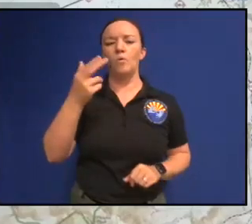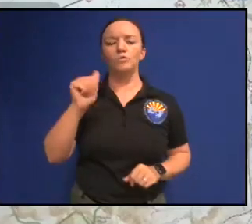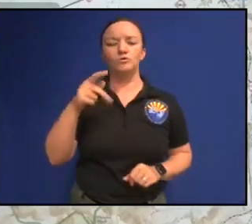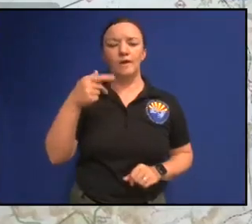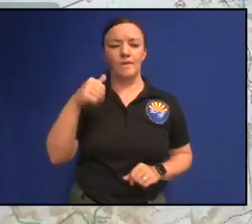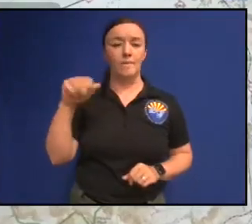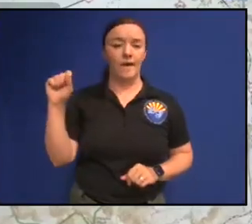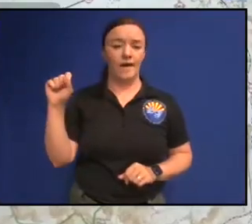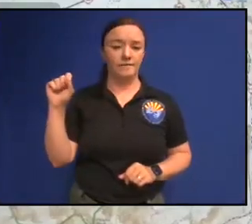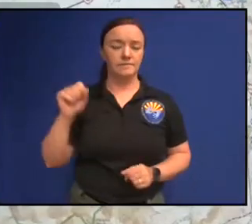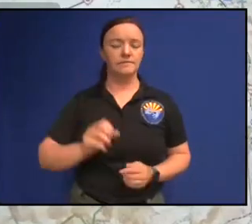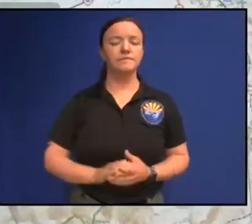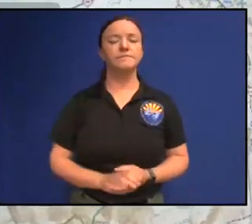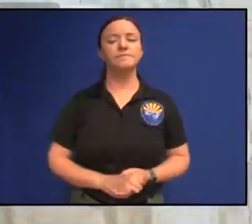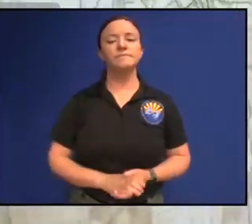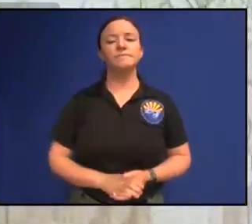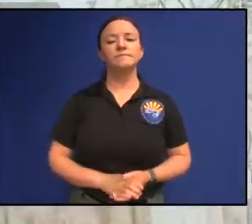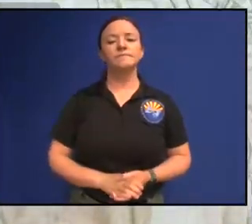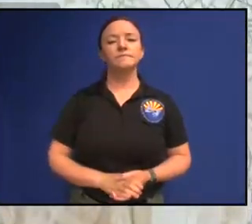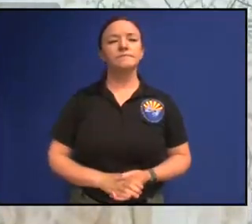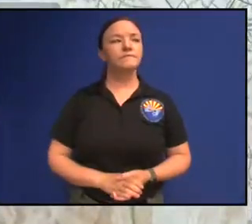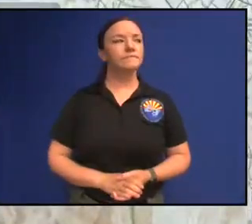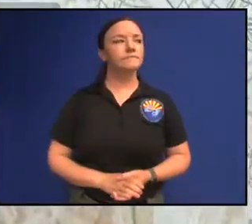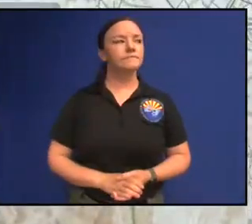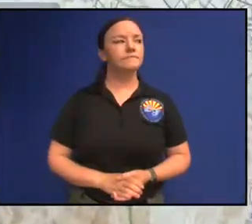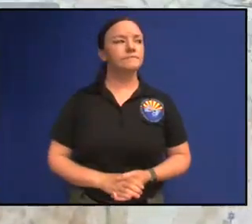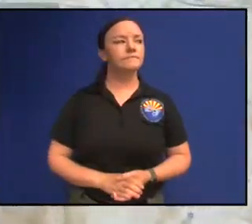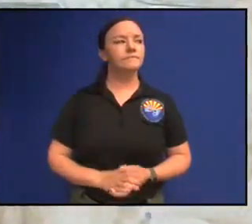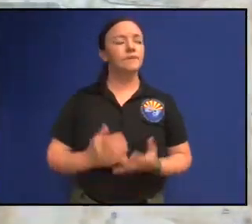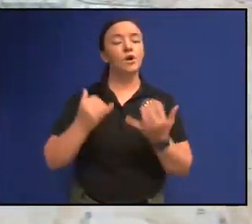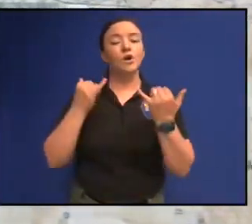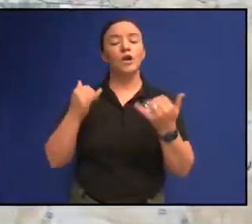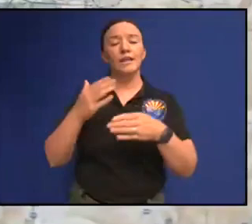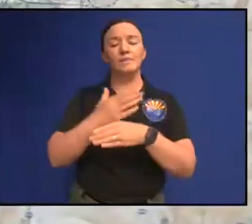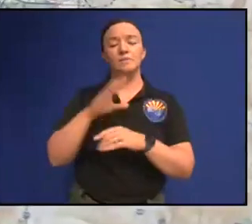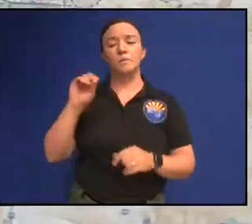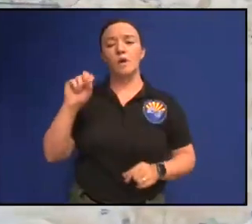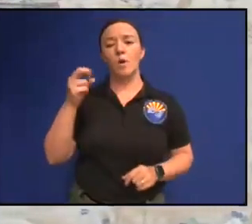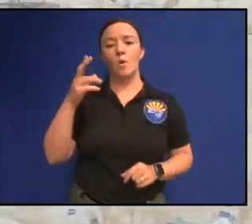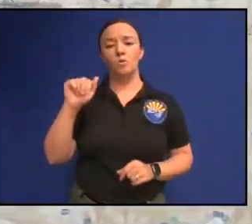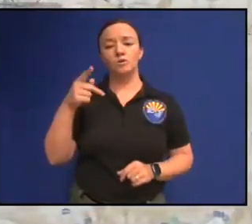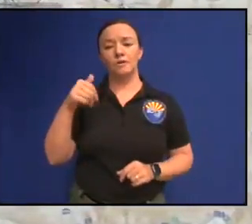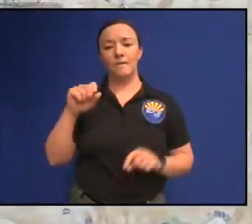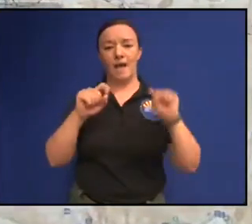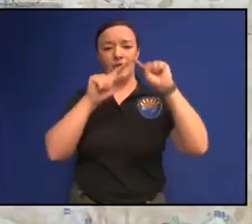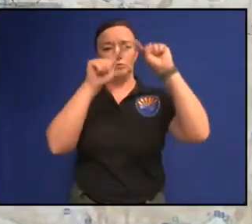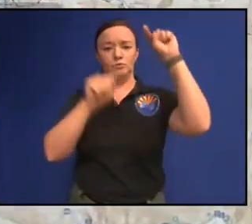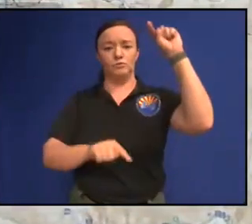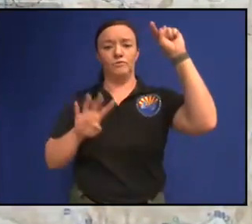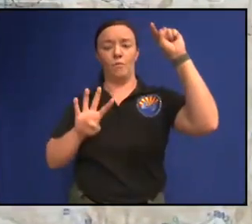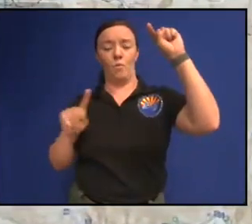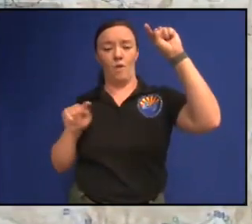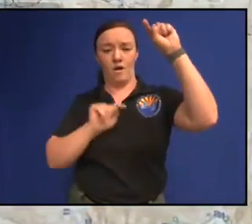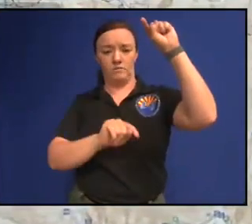OSHA PASS AND THIS POINT, 401. THEY ARE WORKING TOWARDS EACH OTHER FROM THE NORTH AND